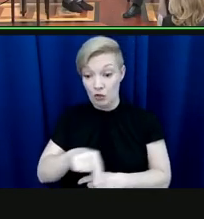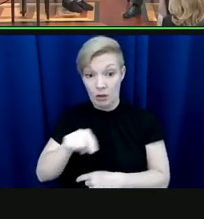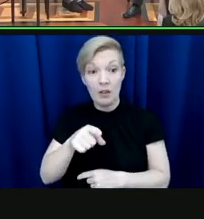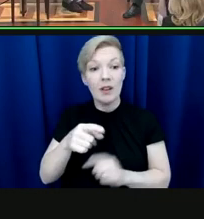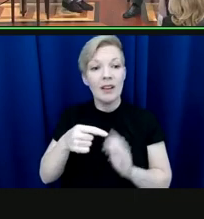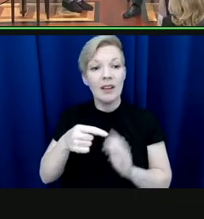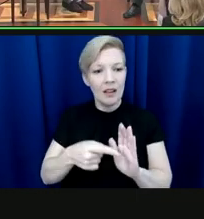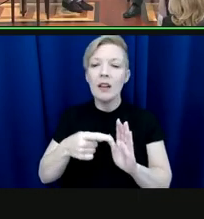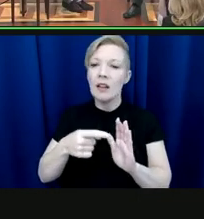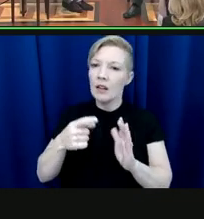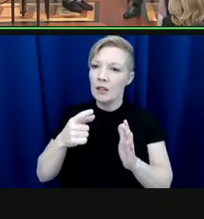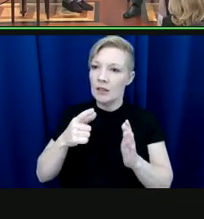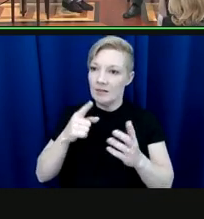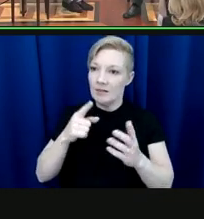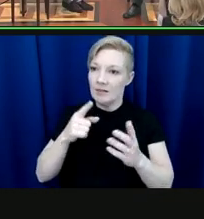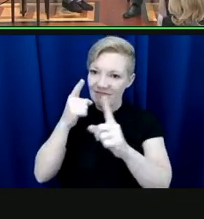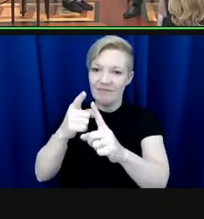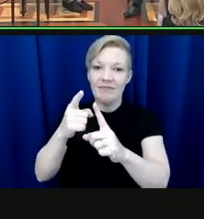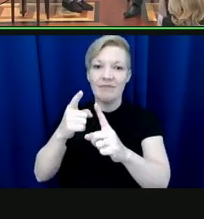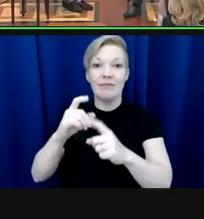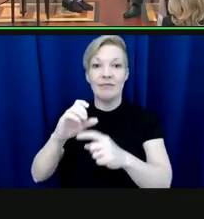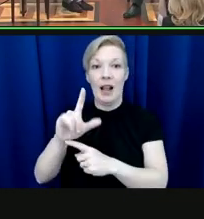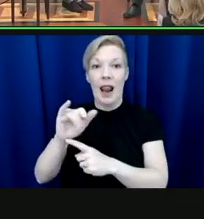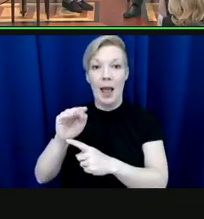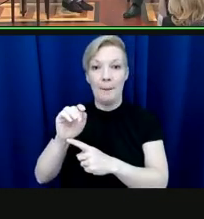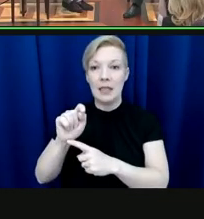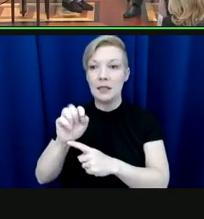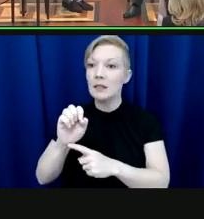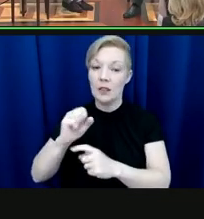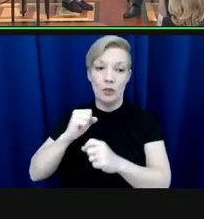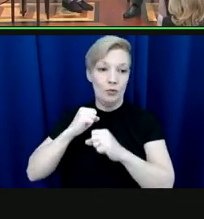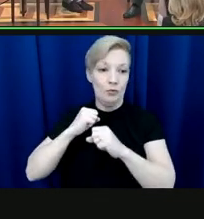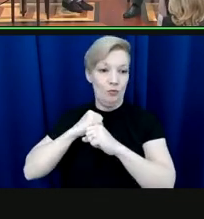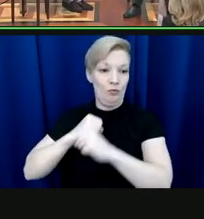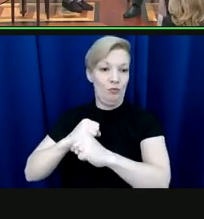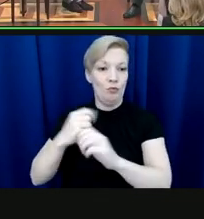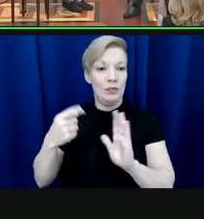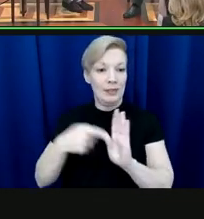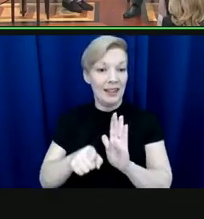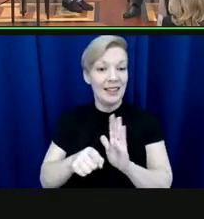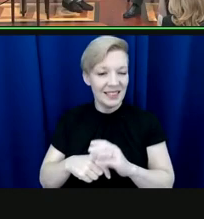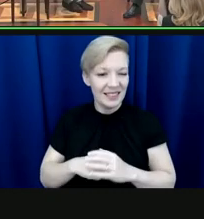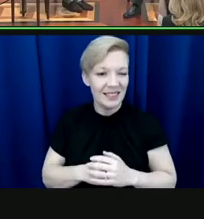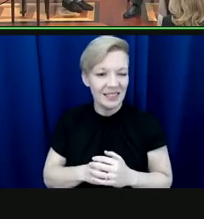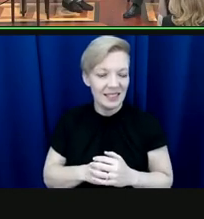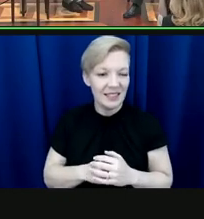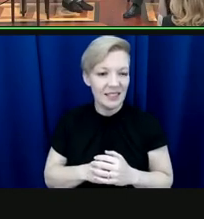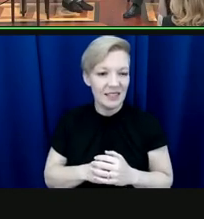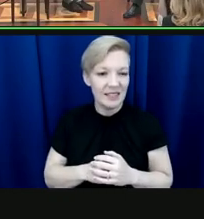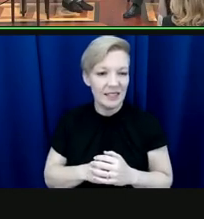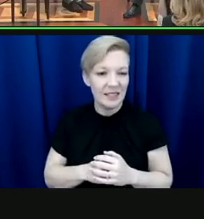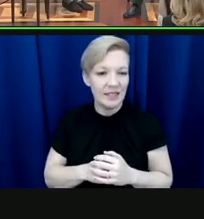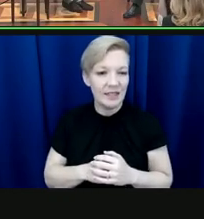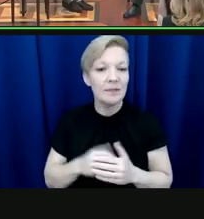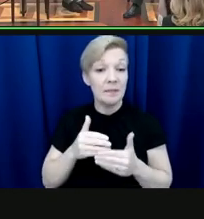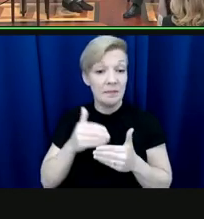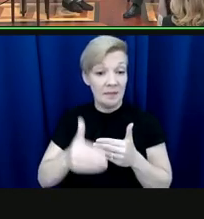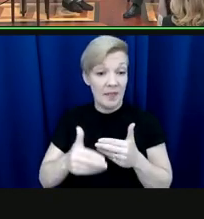resilient in our operations and our infrastructure. Next slide. We've got. This isn't about the next 30 years of action.